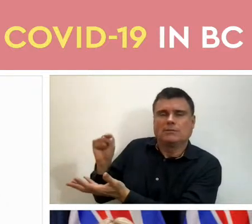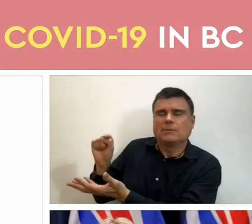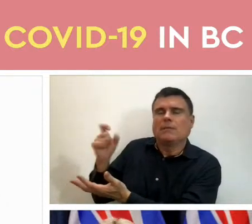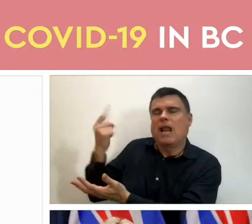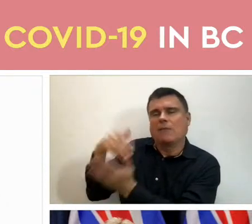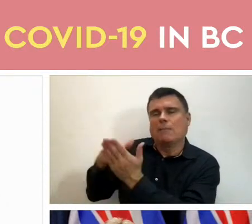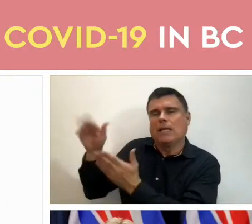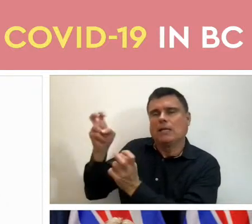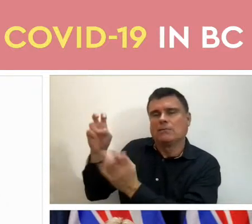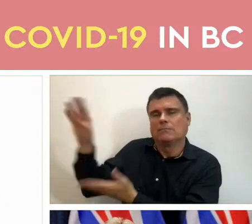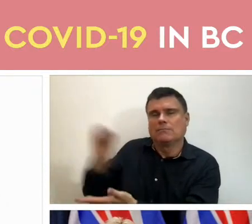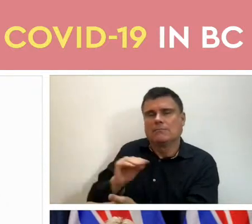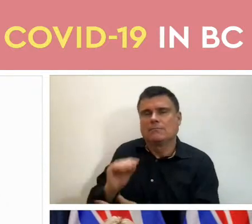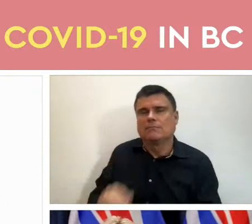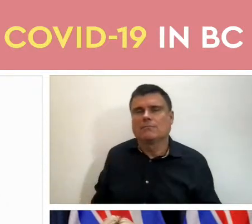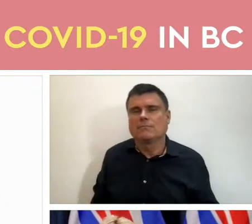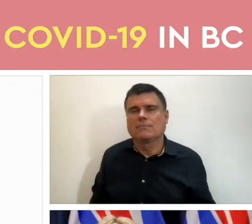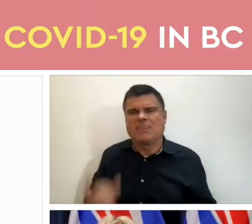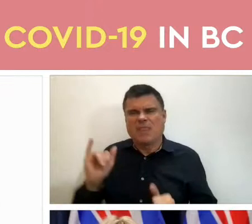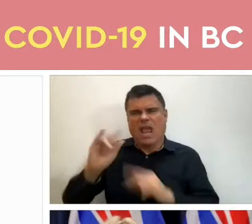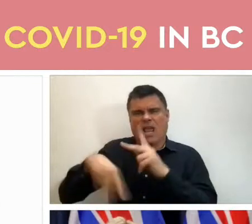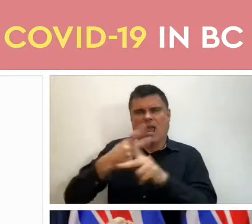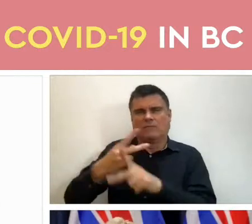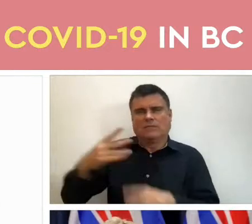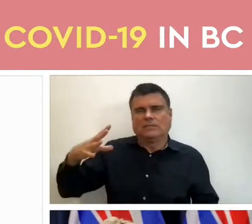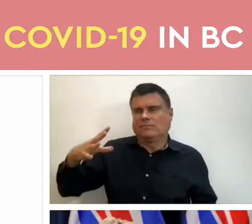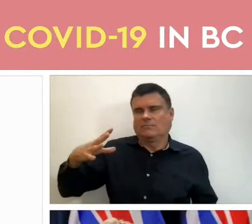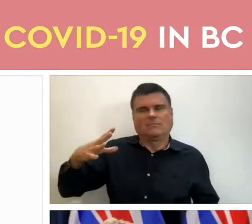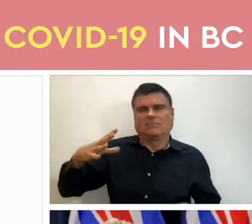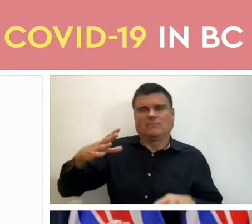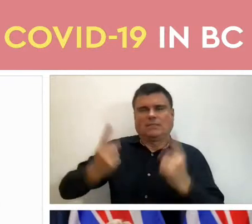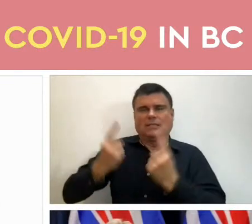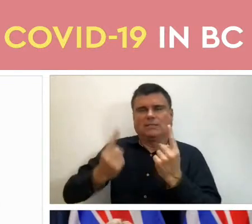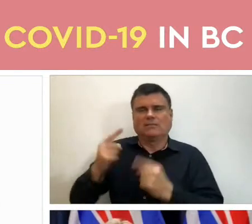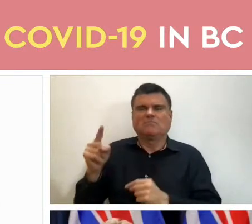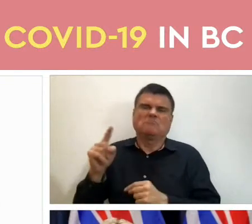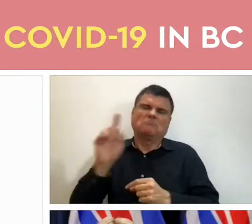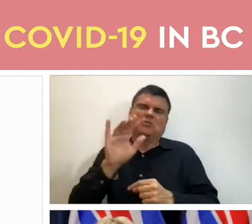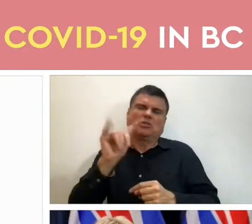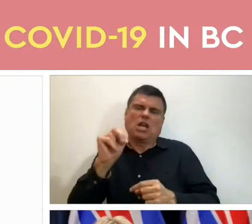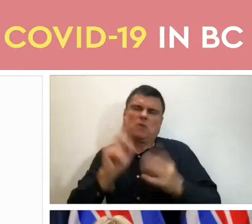the middle to end of January.